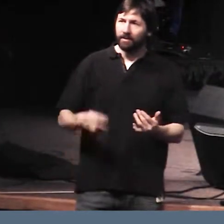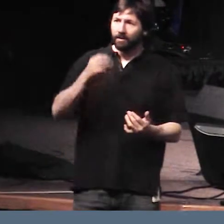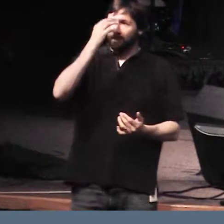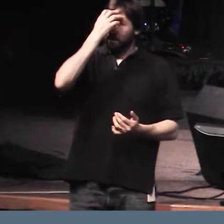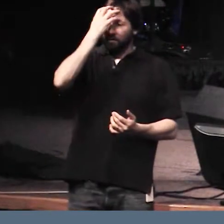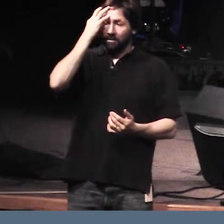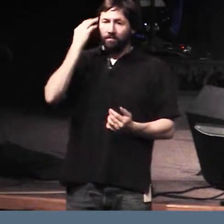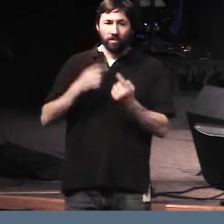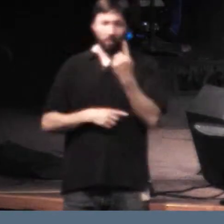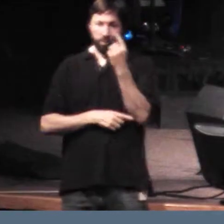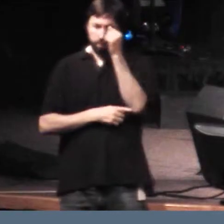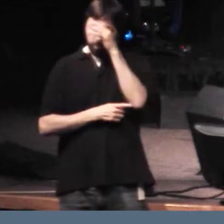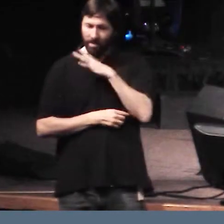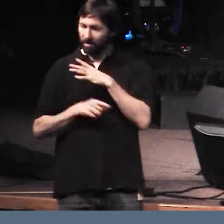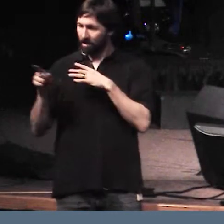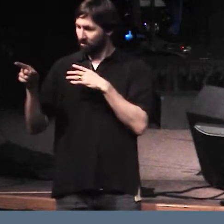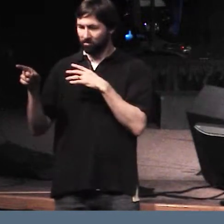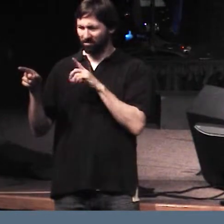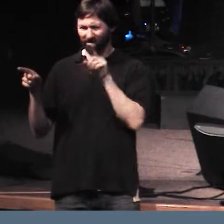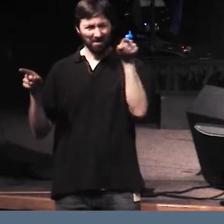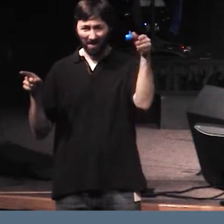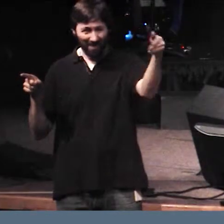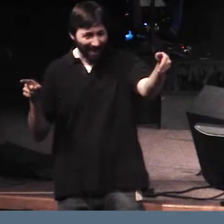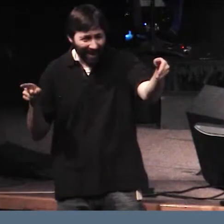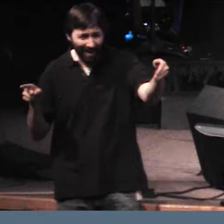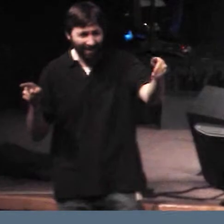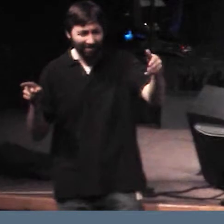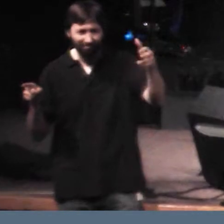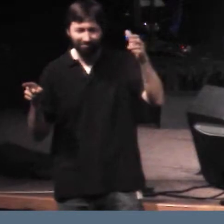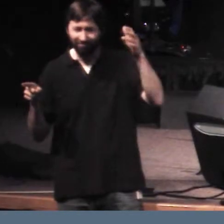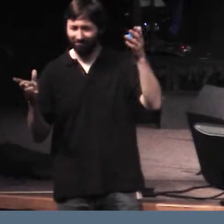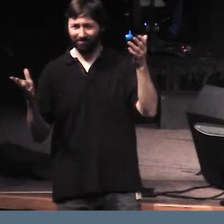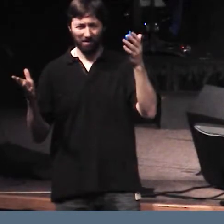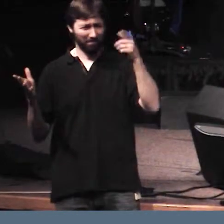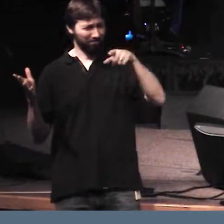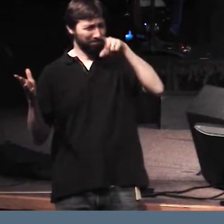we have this guy, and he's going he's going to there and you need to understand and I know your a country where you move a lot and I know